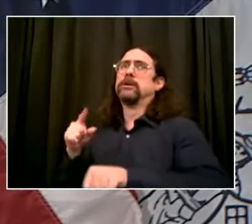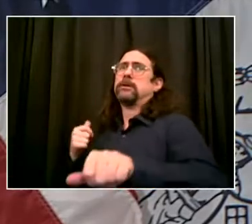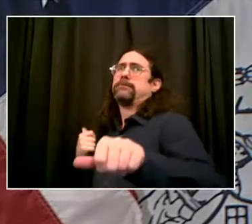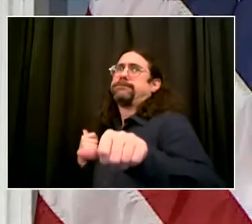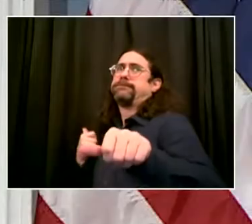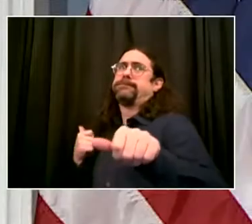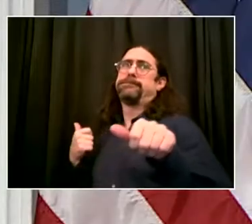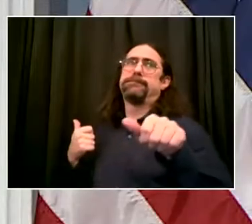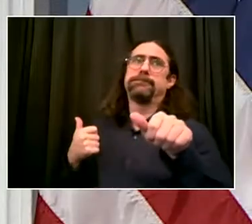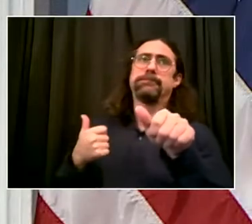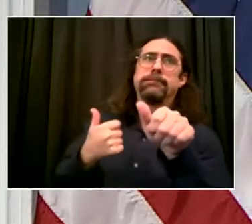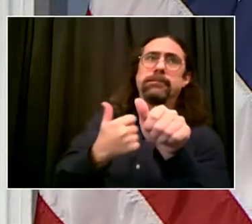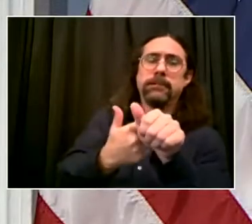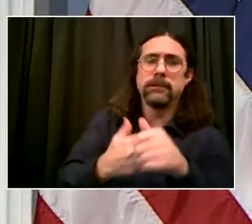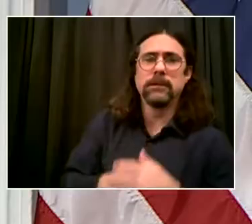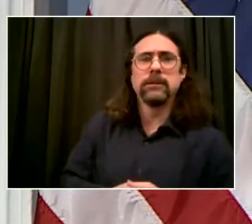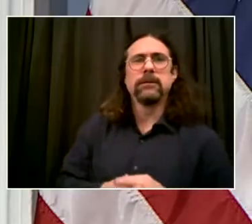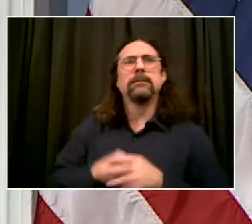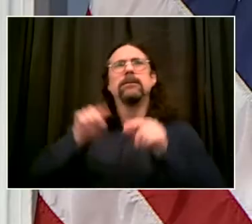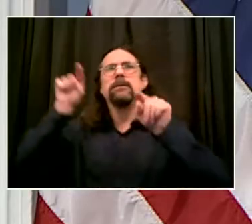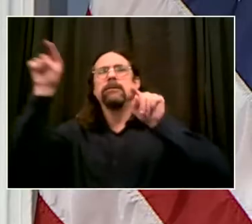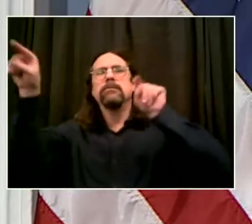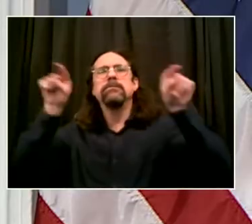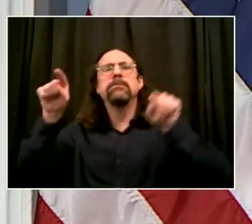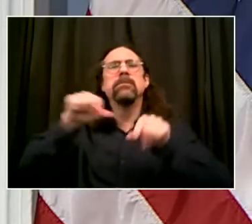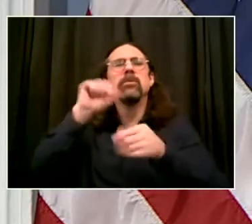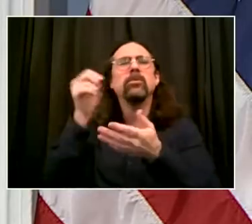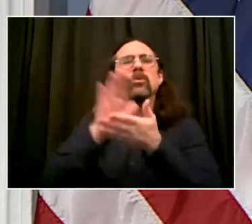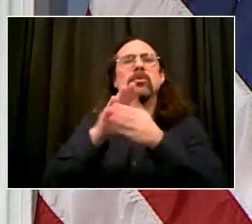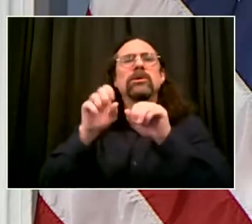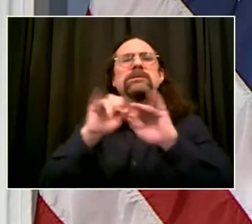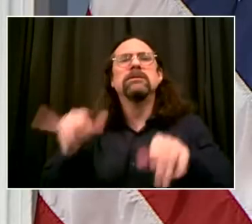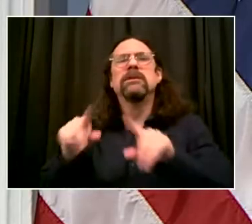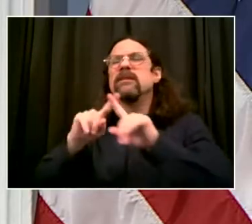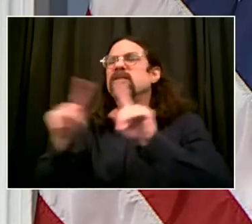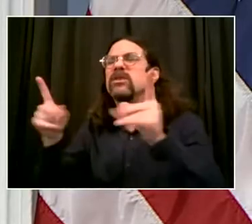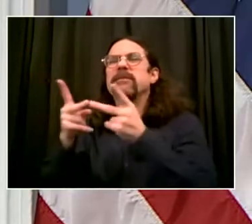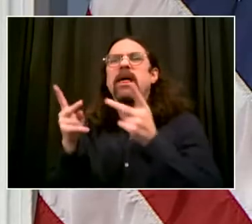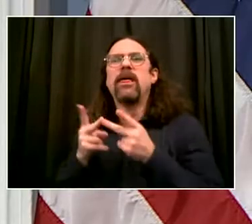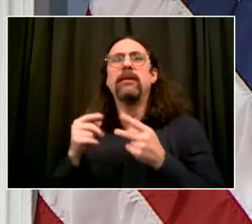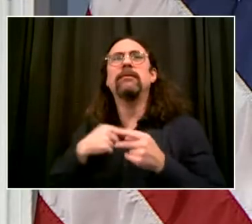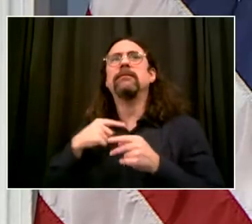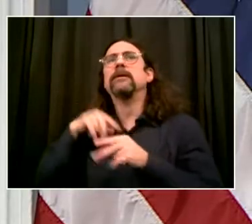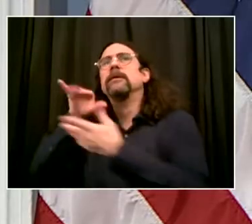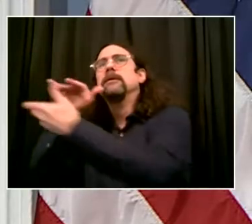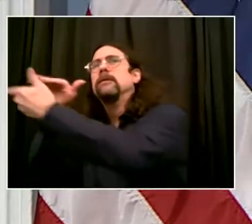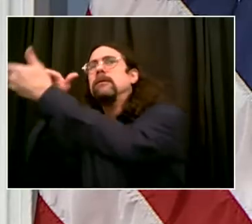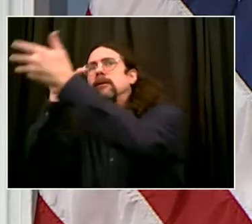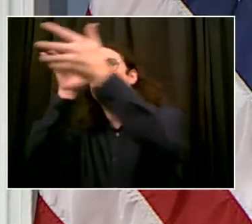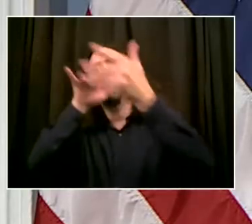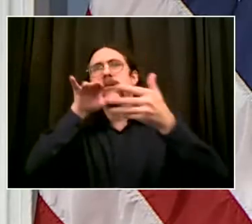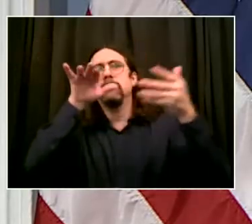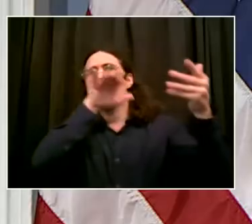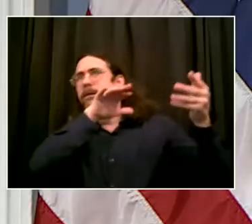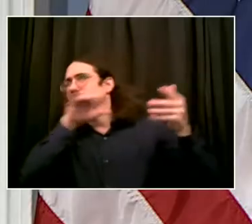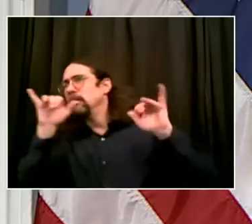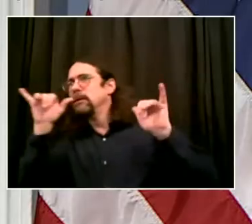OF WHAT WE EALRN NOW I KNOW A LOT OF WHAT OUR EDUCATORS HAVE INNOVATED JUST OVER THE MONTH